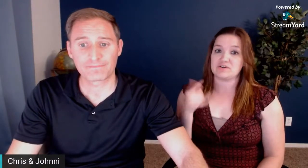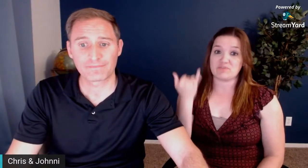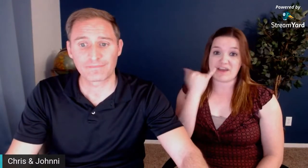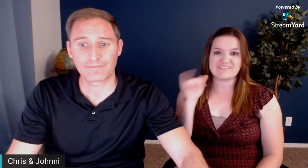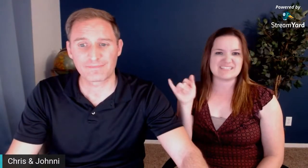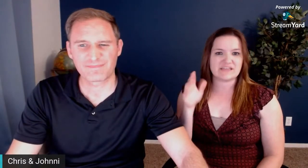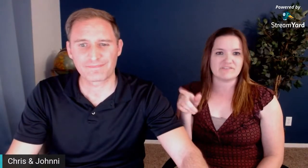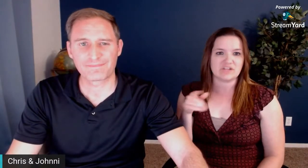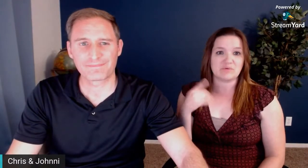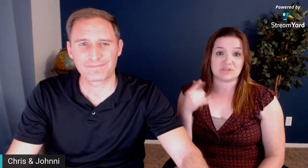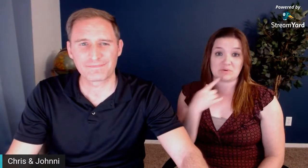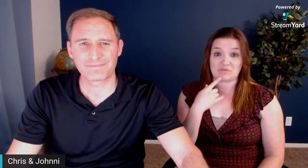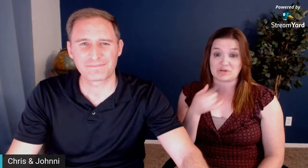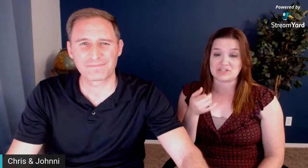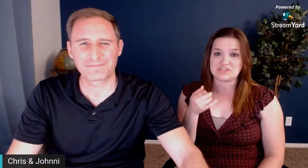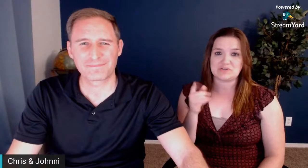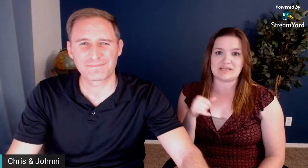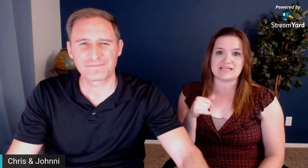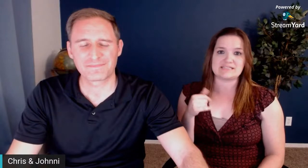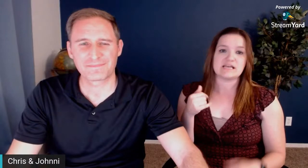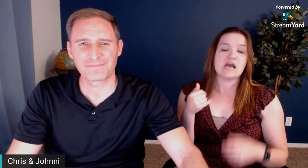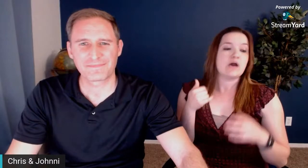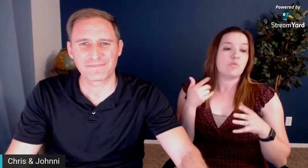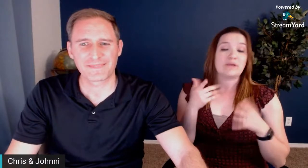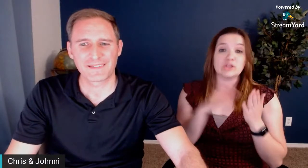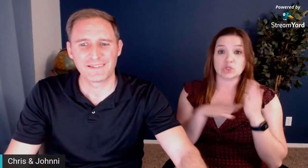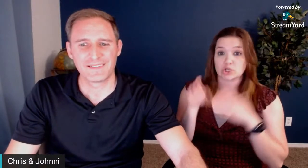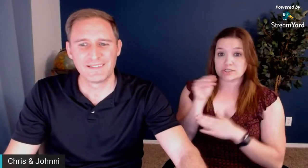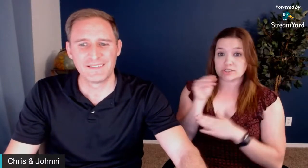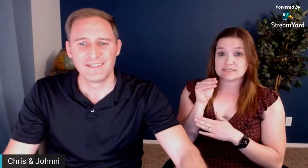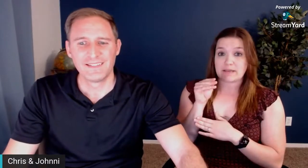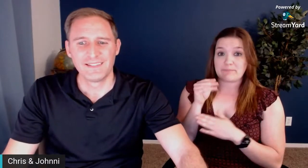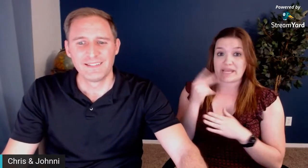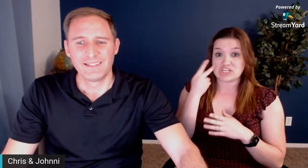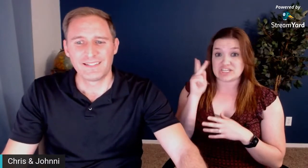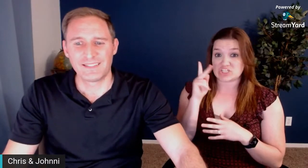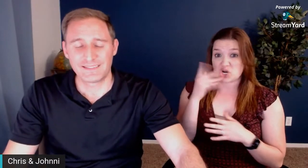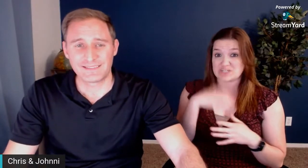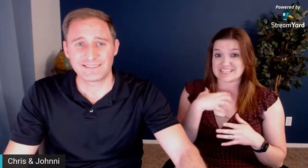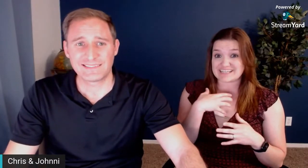so if you haven't seen that video what they're referring to is we learned that paige gets carsick